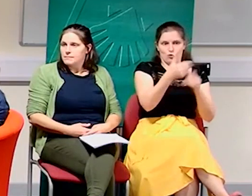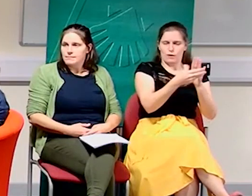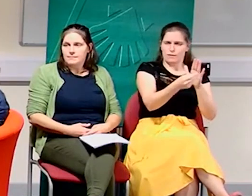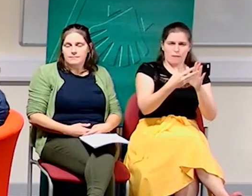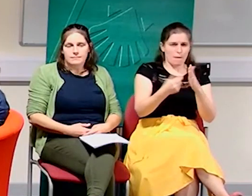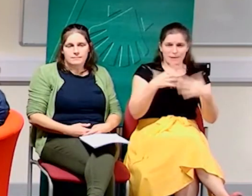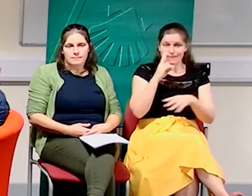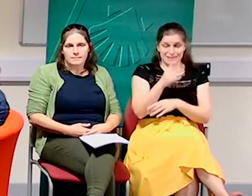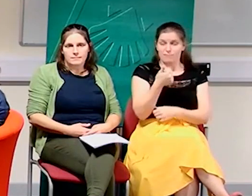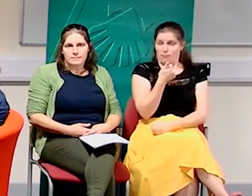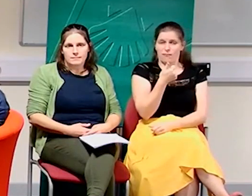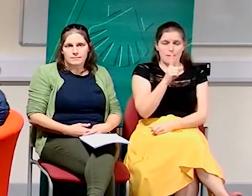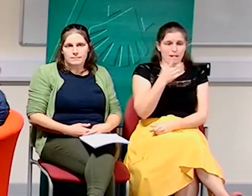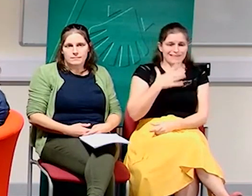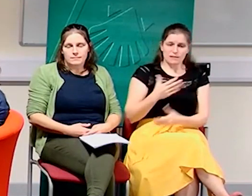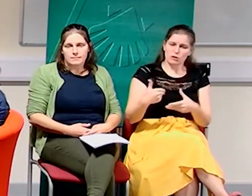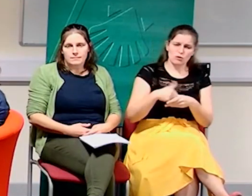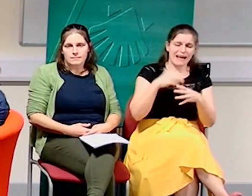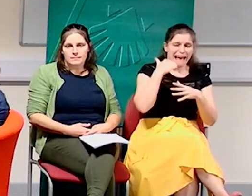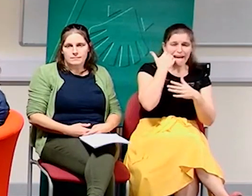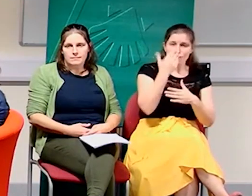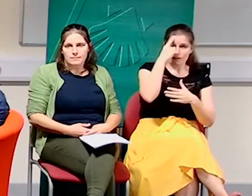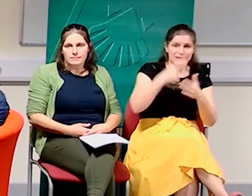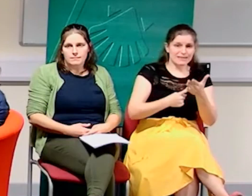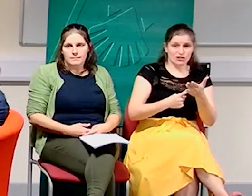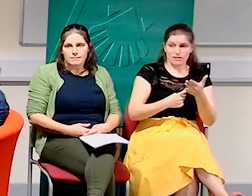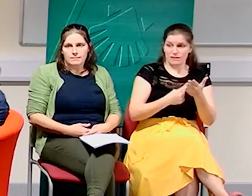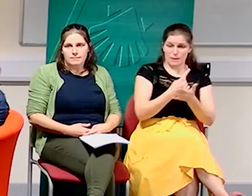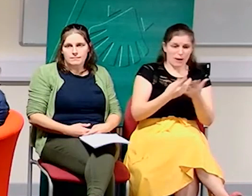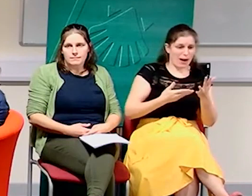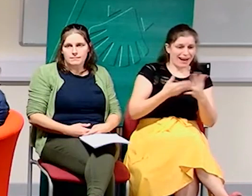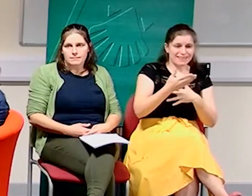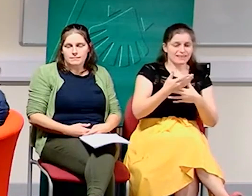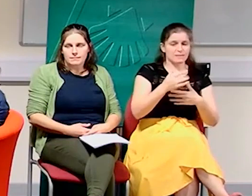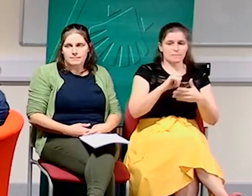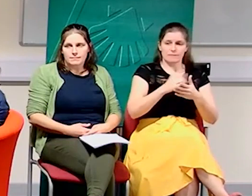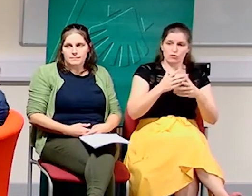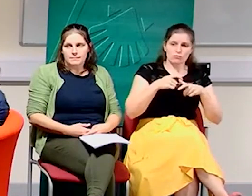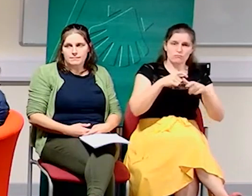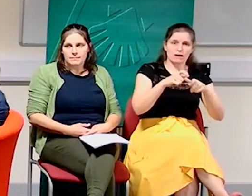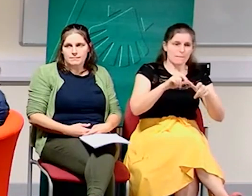just need to be included in every single decision that affects them get their constant feedback um